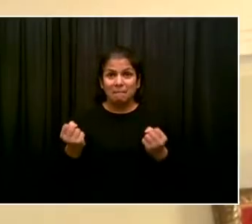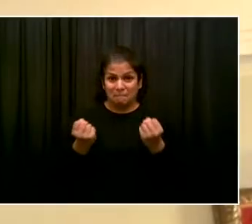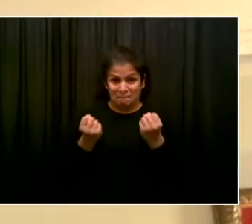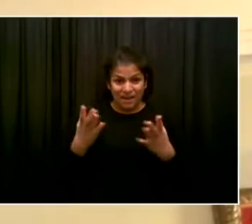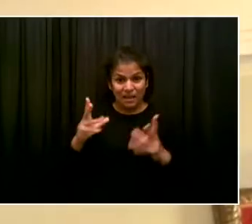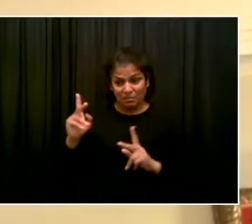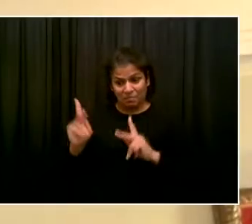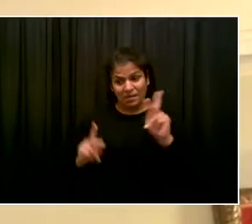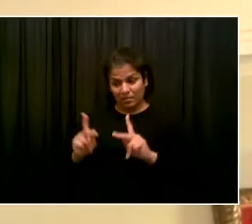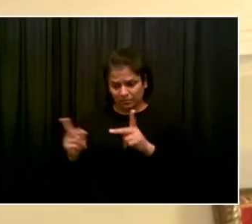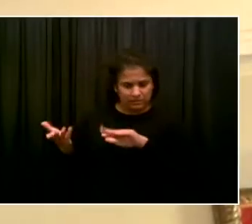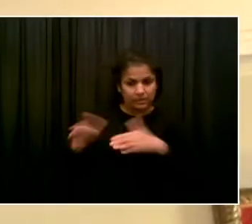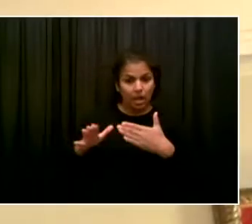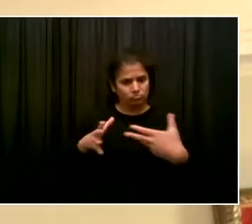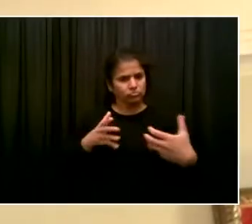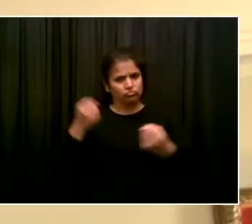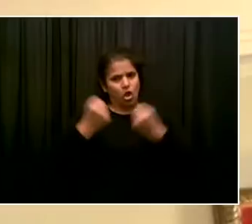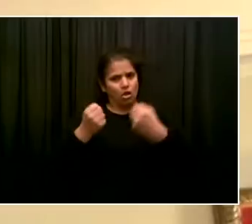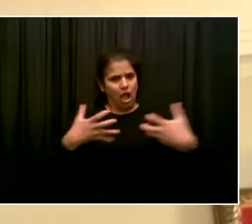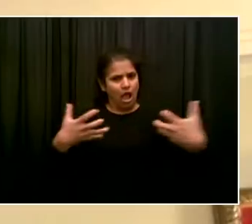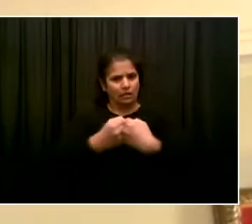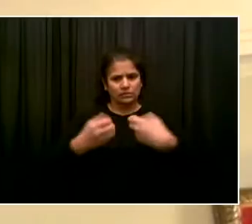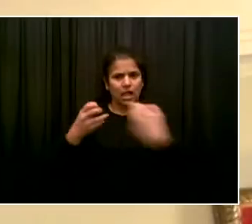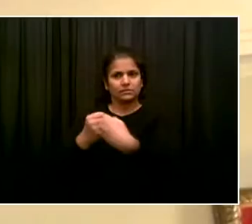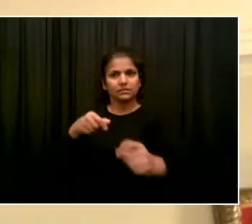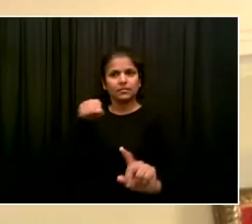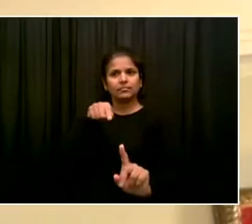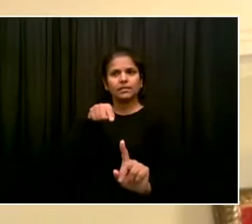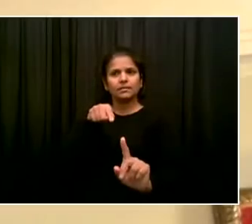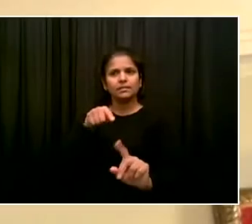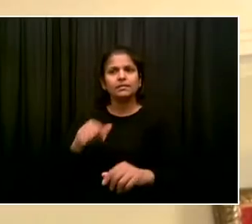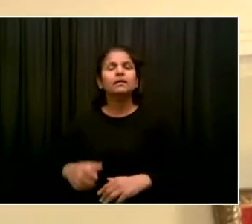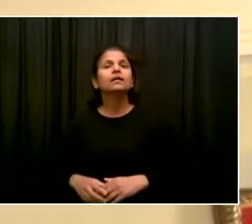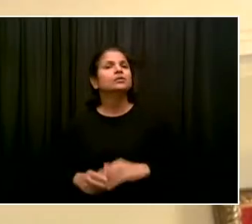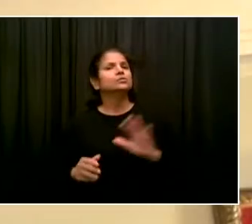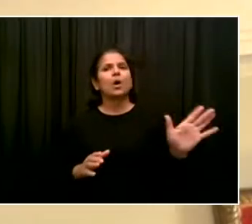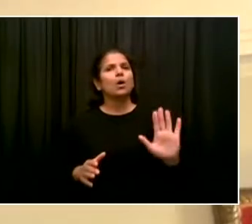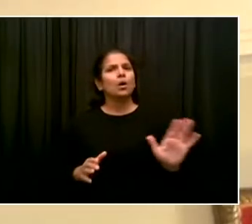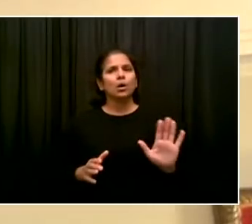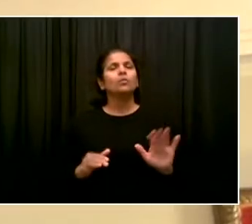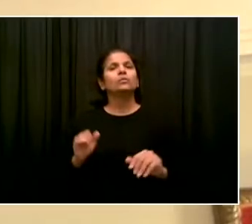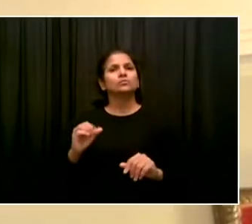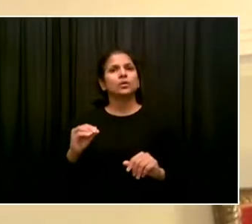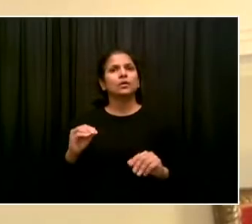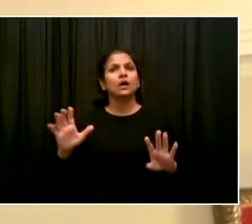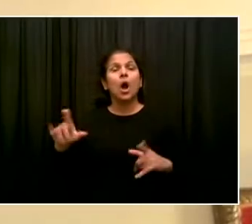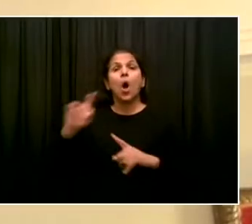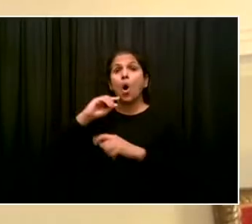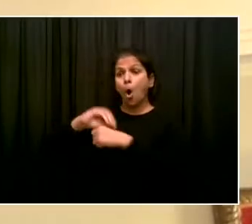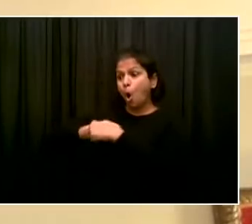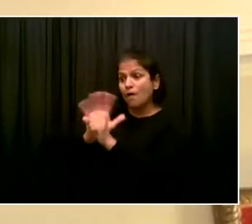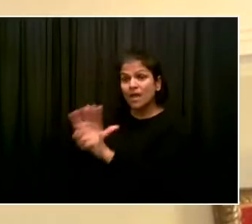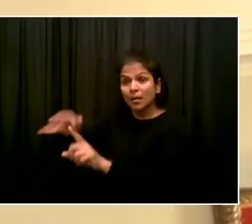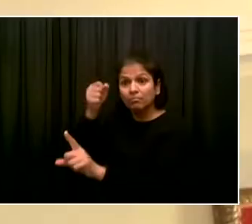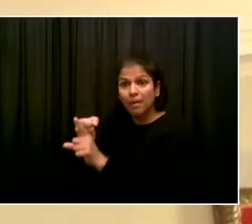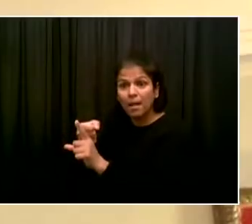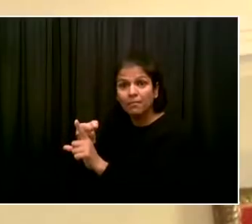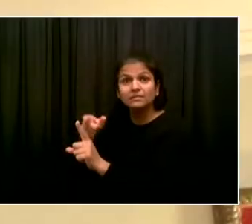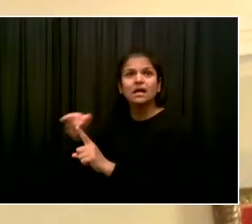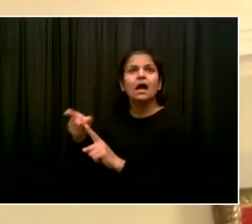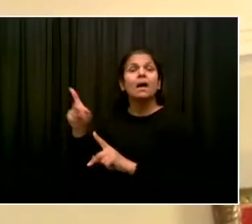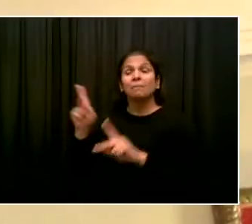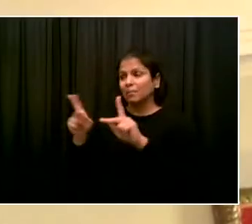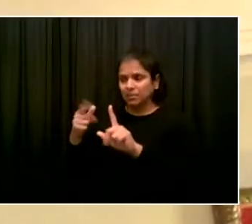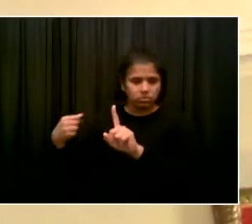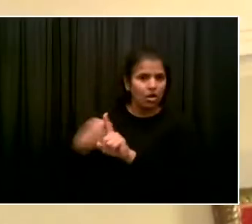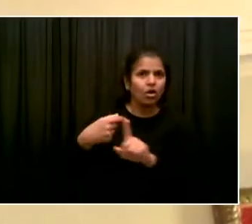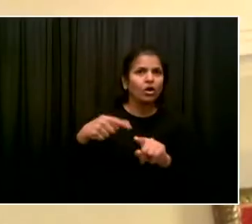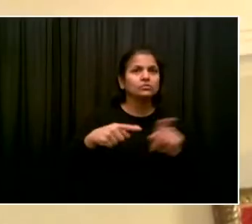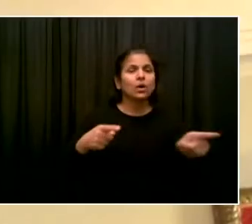EMISSIONS.